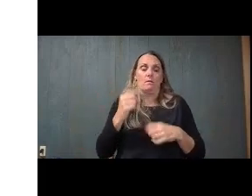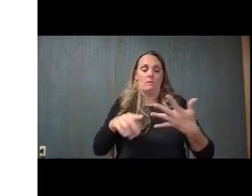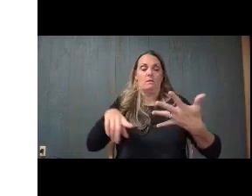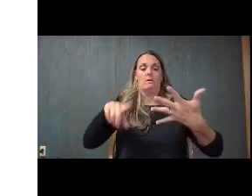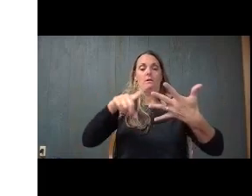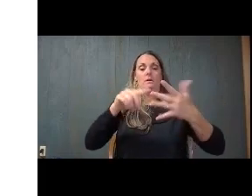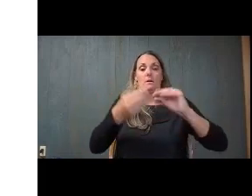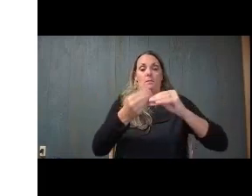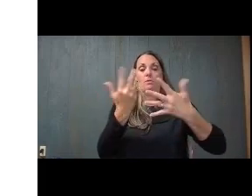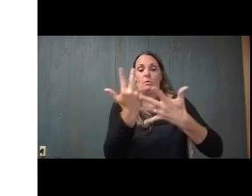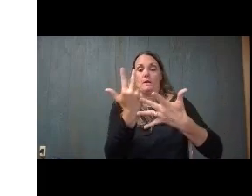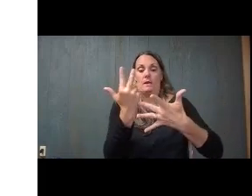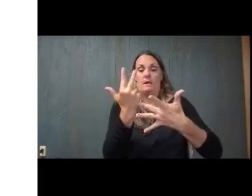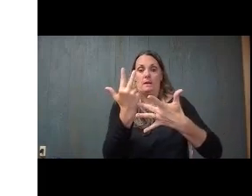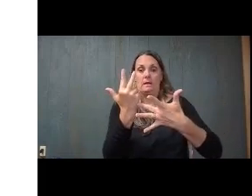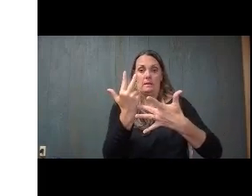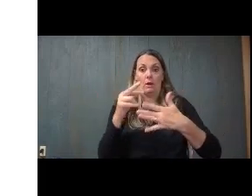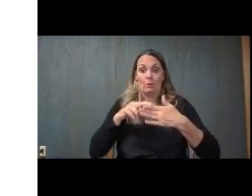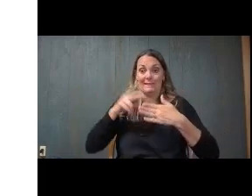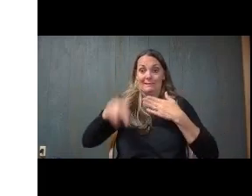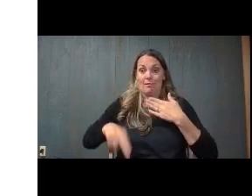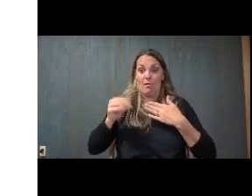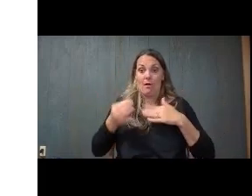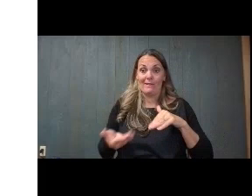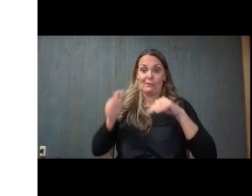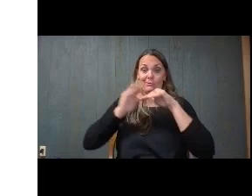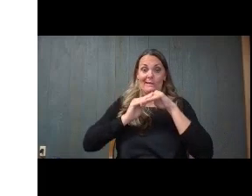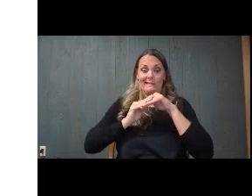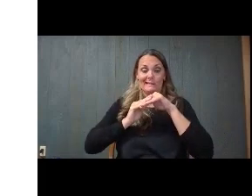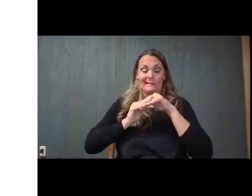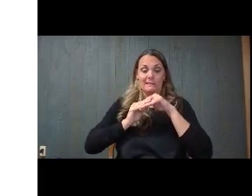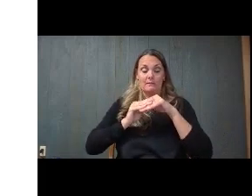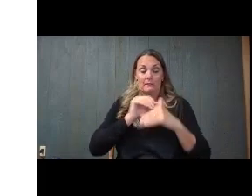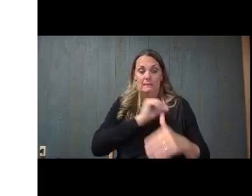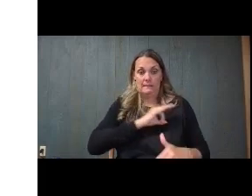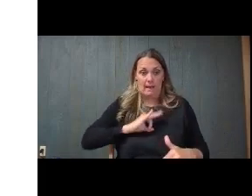is as a result of increasing staff capacity and program growth,